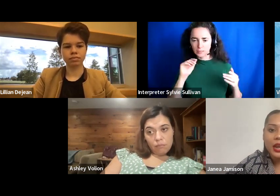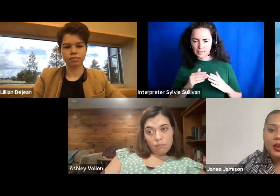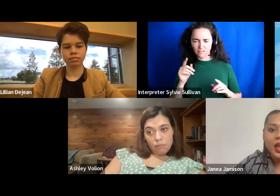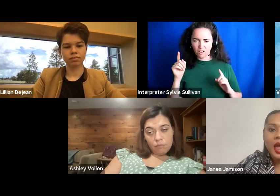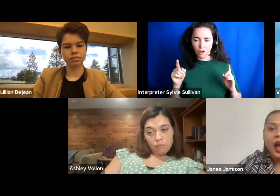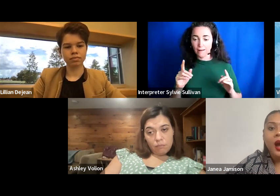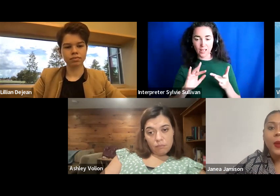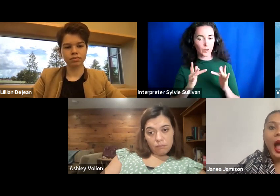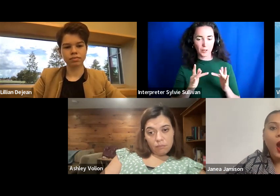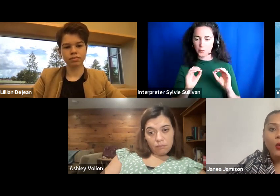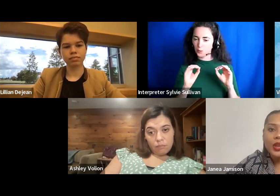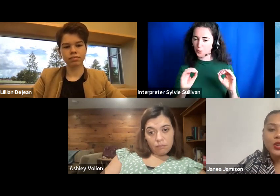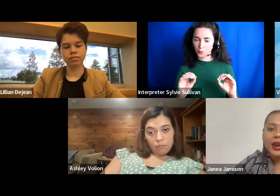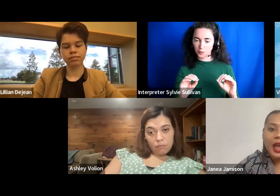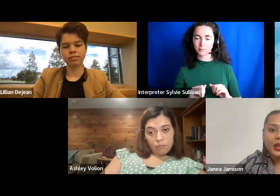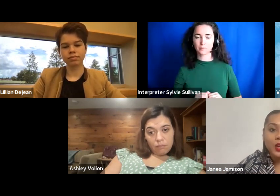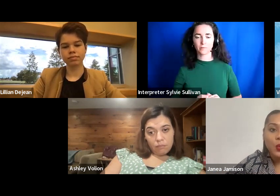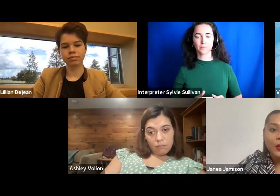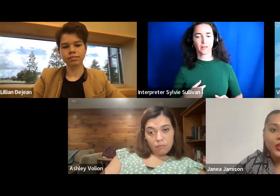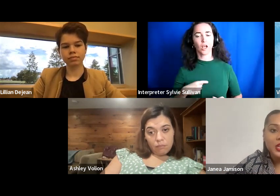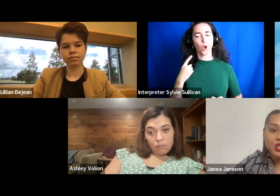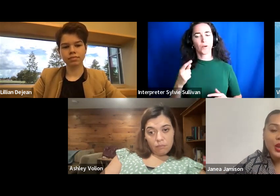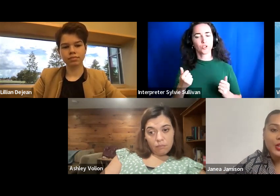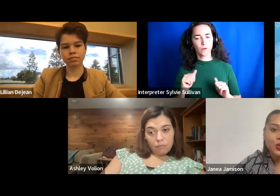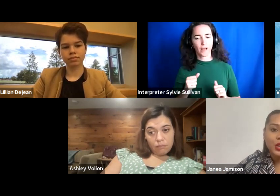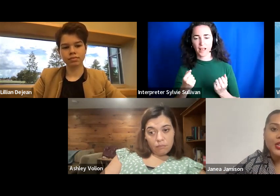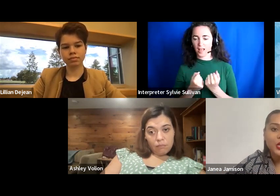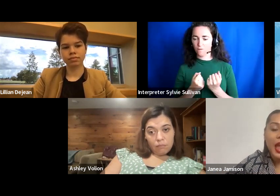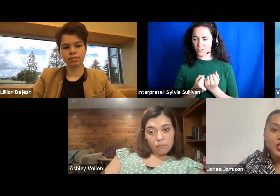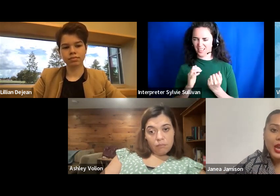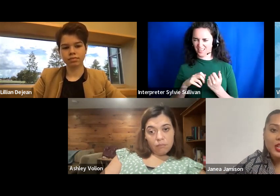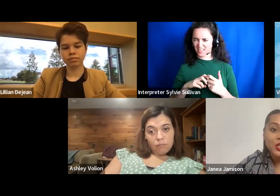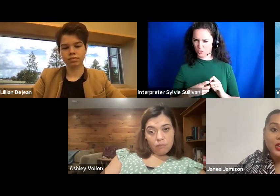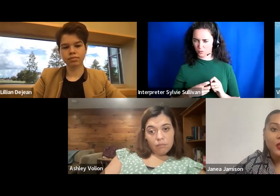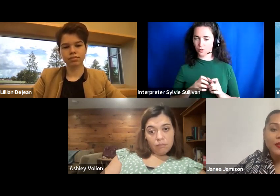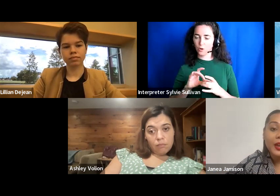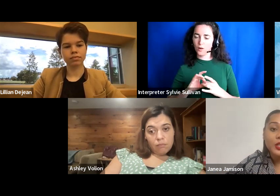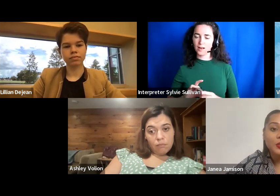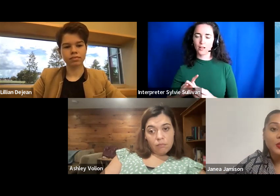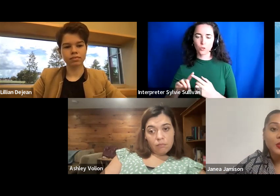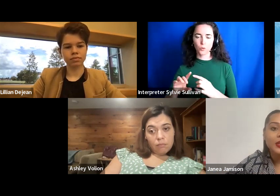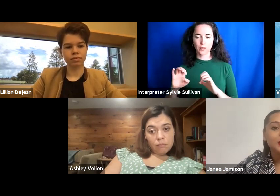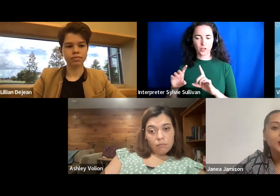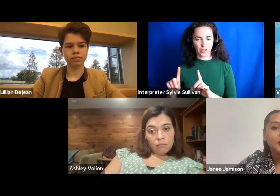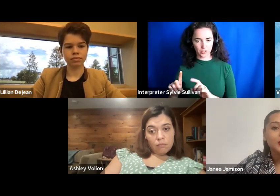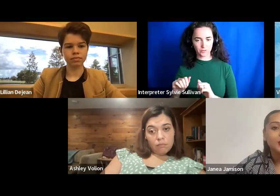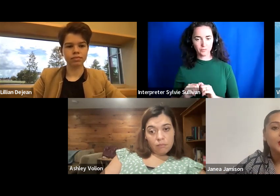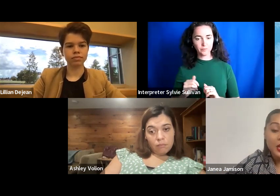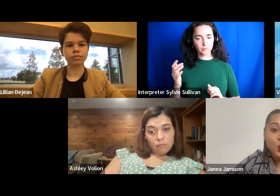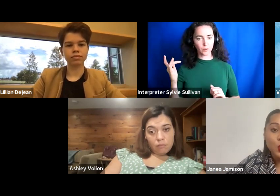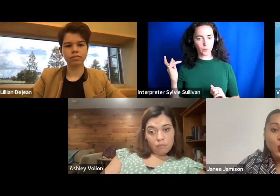I always try to advocate around this issue as relates to education and other factors, because i'm currently in New Orleans.